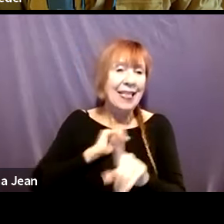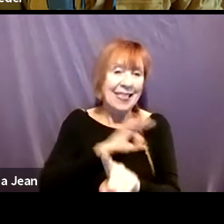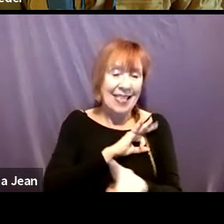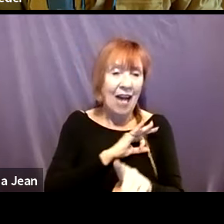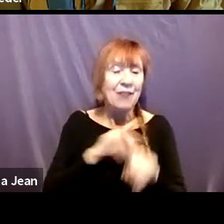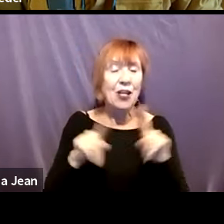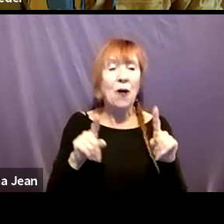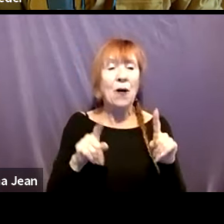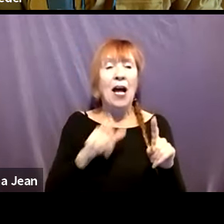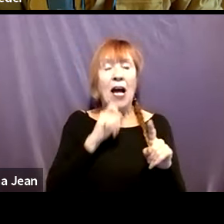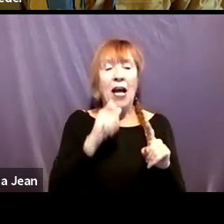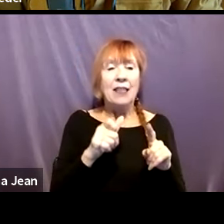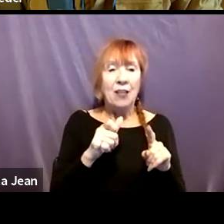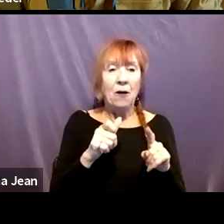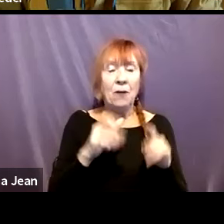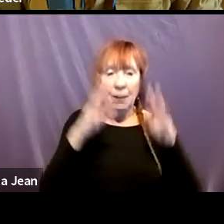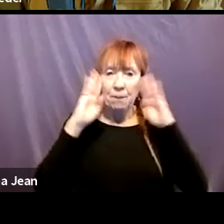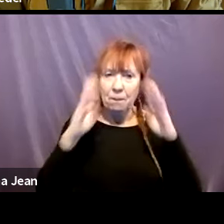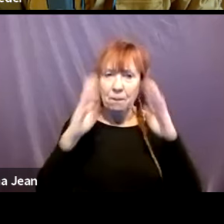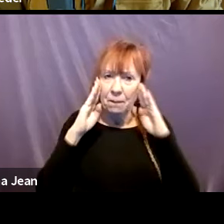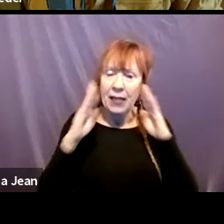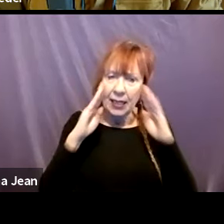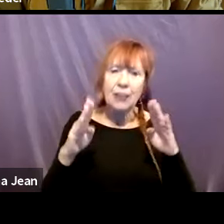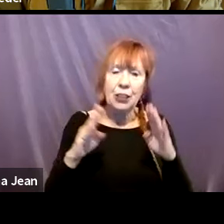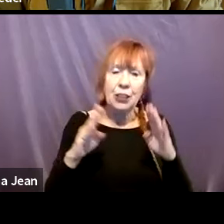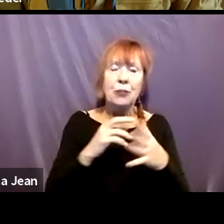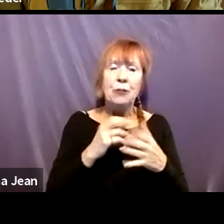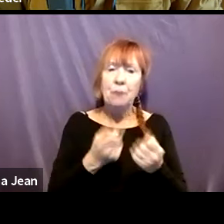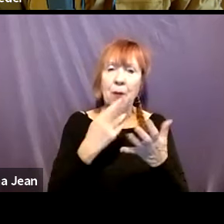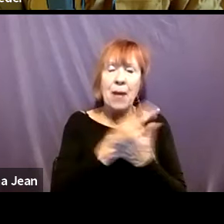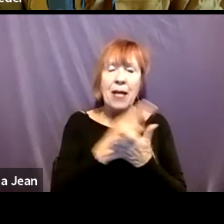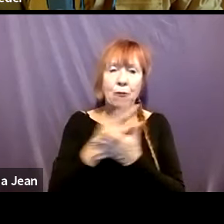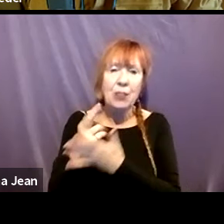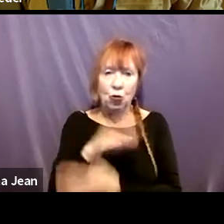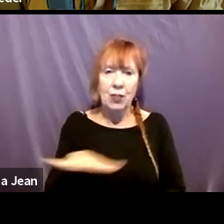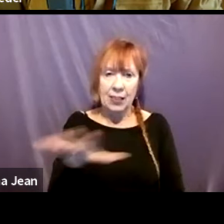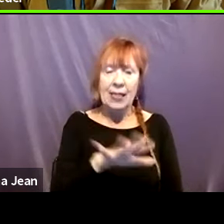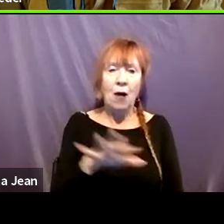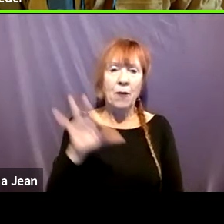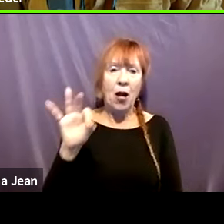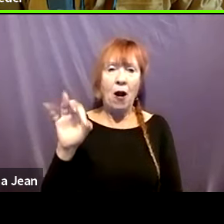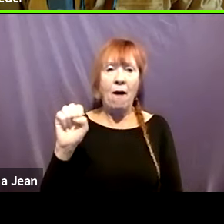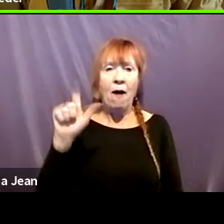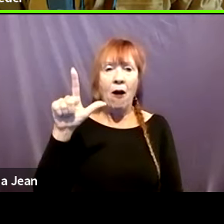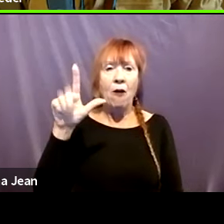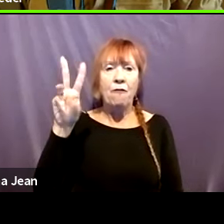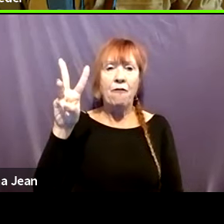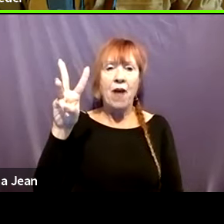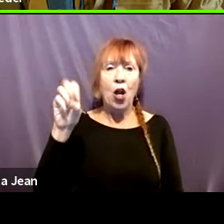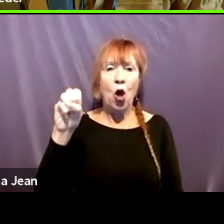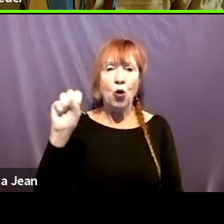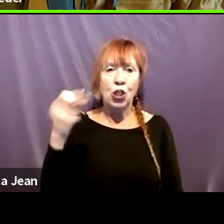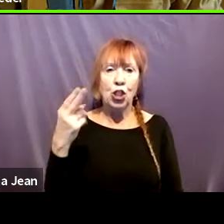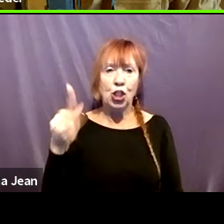So don't negate those other resources. Great, great. Last question, Jeffrey,